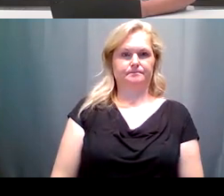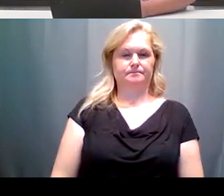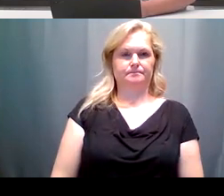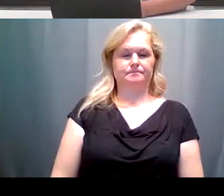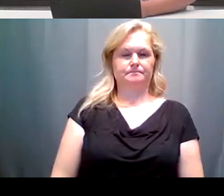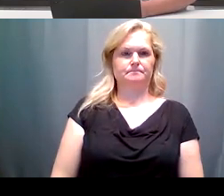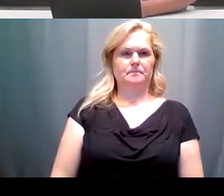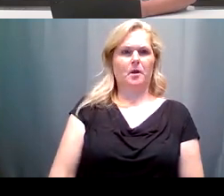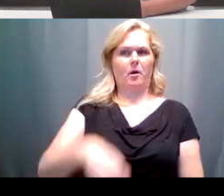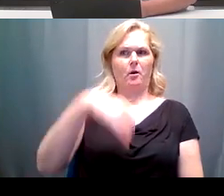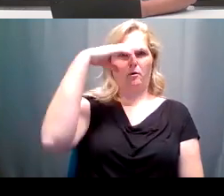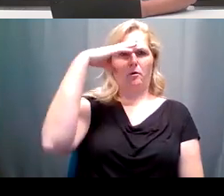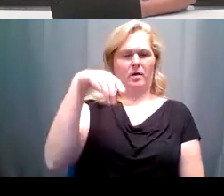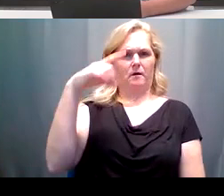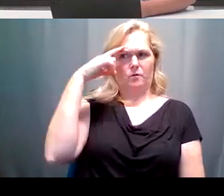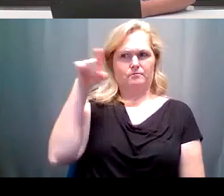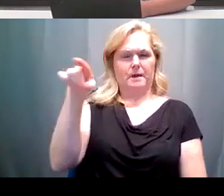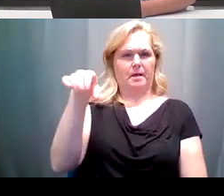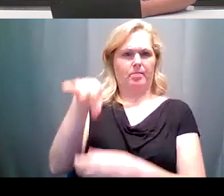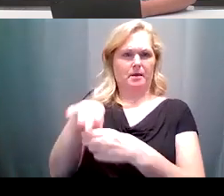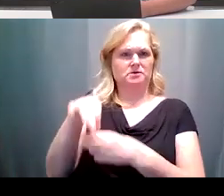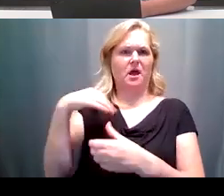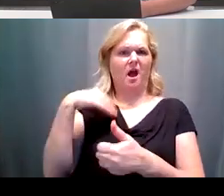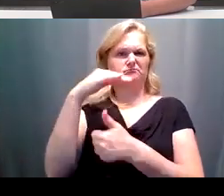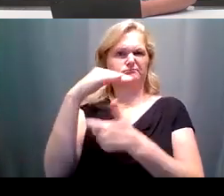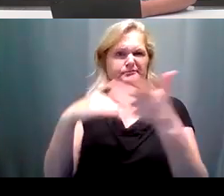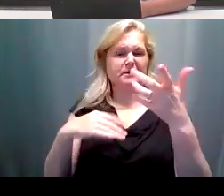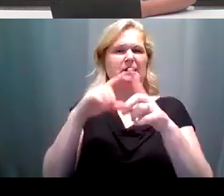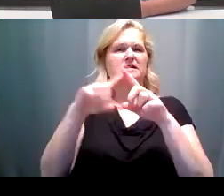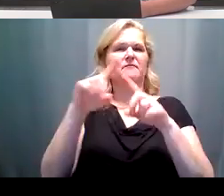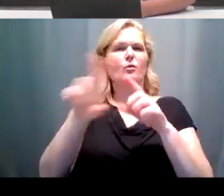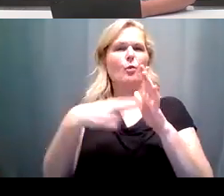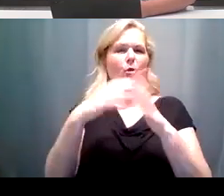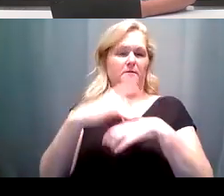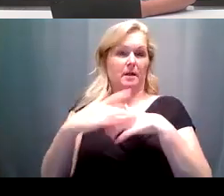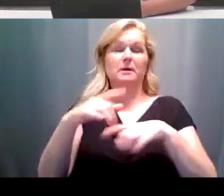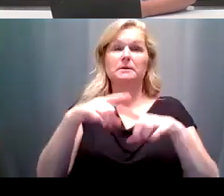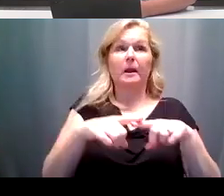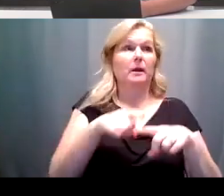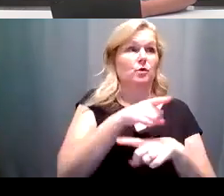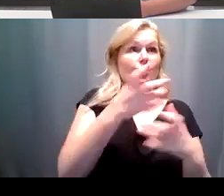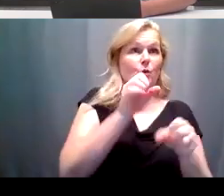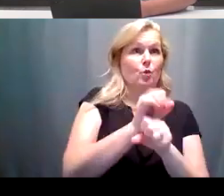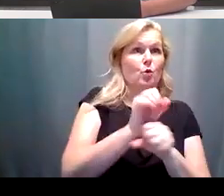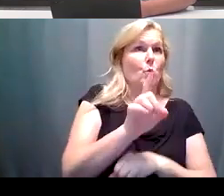There are many different jobs available depending on where and when you want to work There are 15 different roles